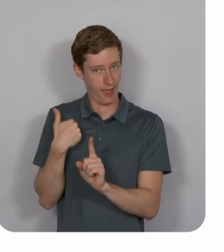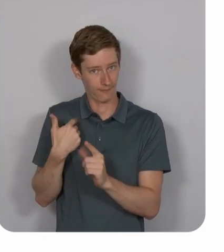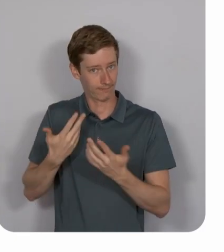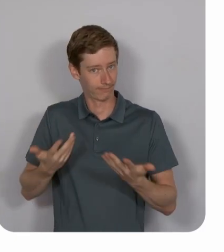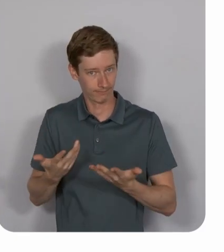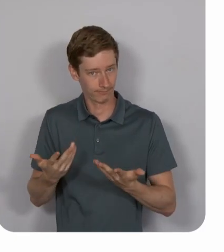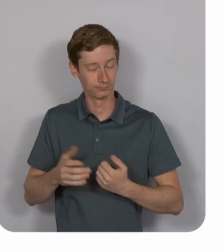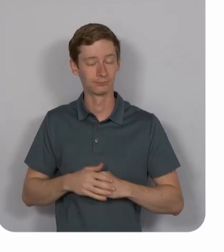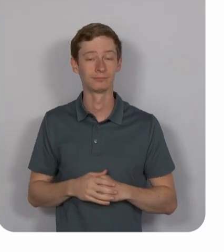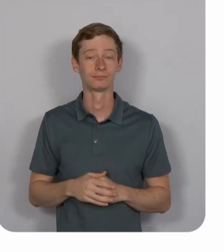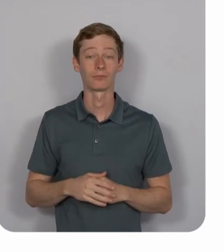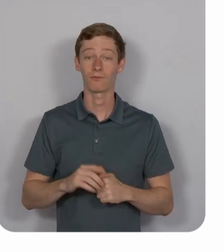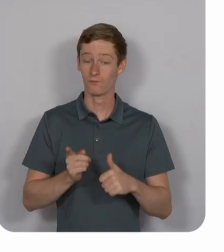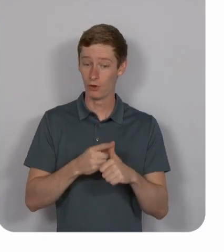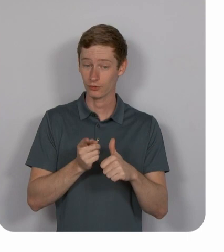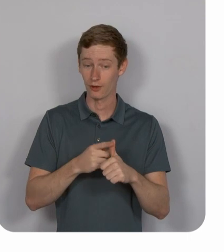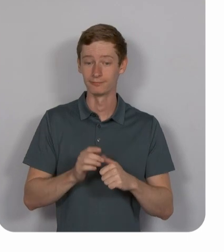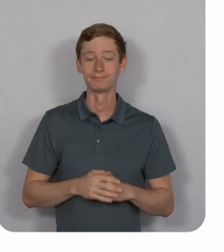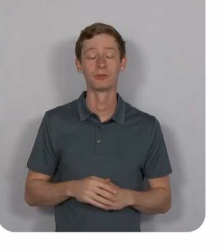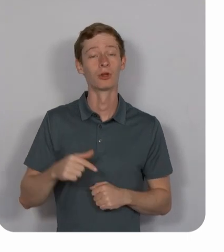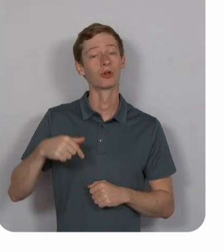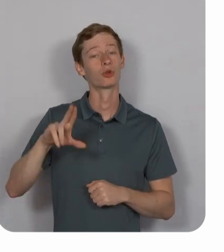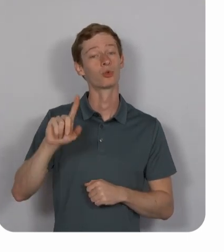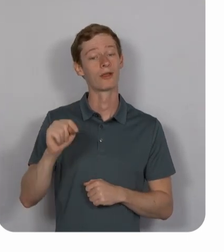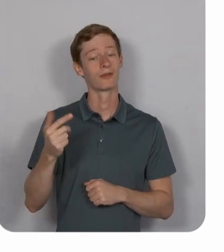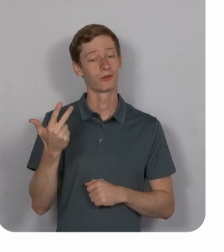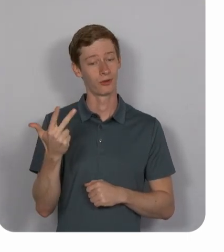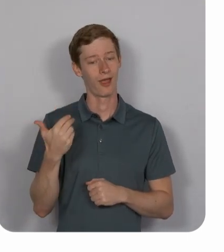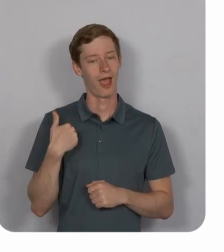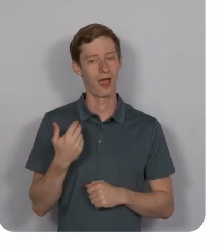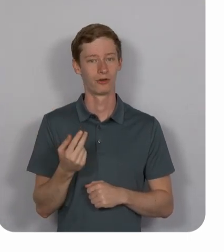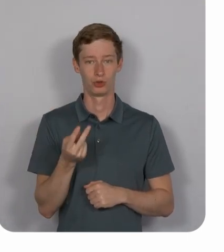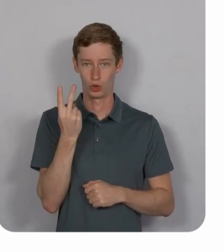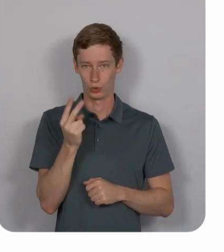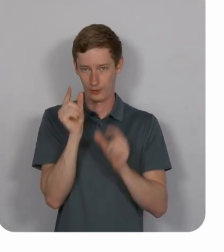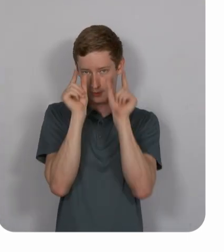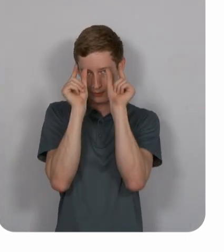Well, first off, Quest 3 contains dual 4 MP color cameras.